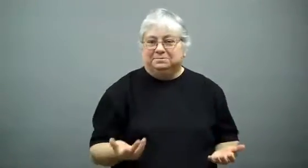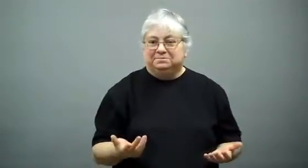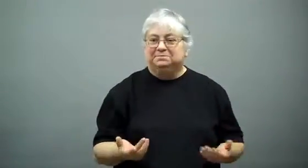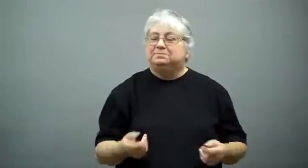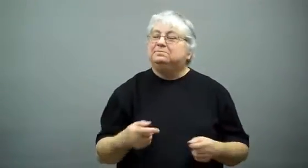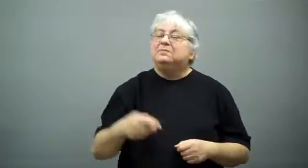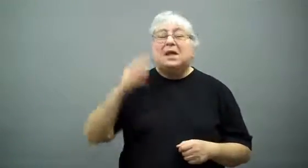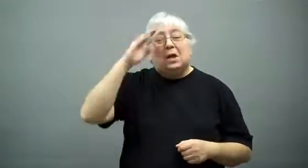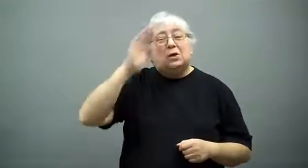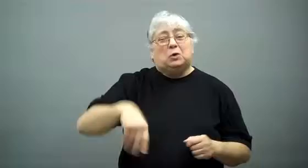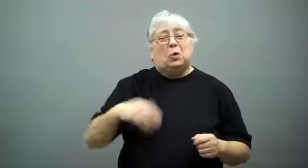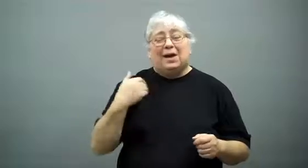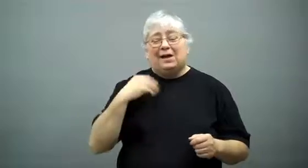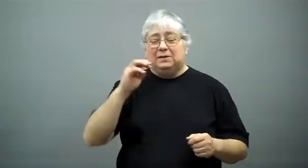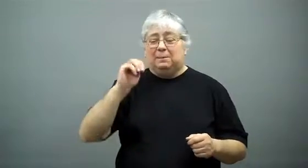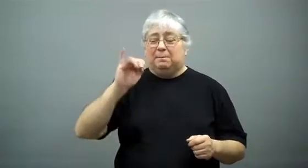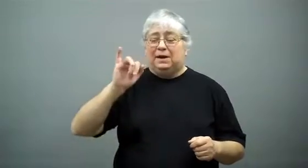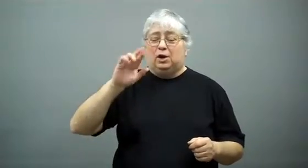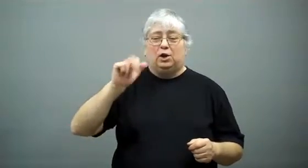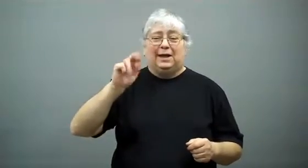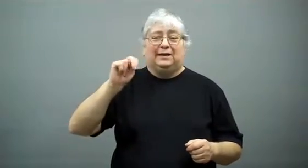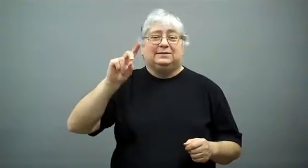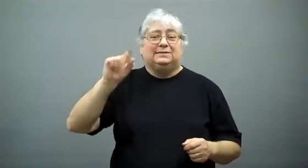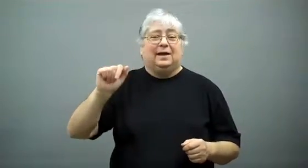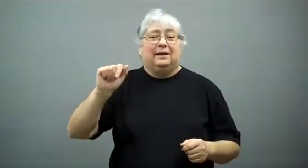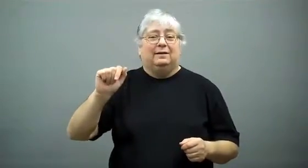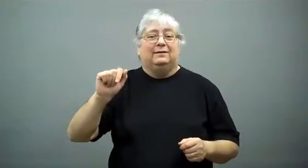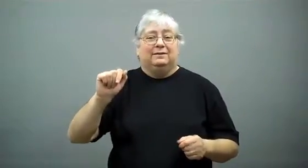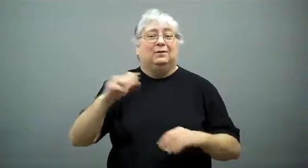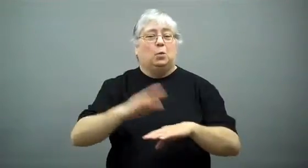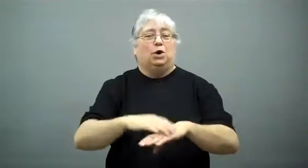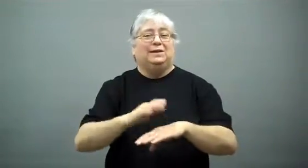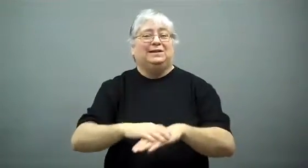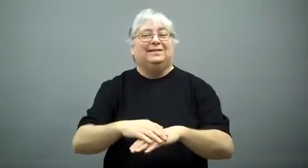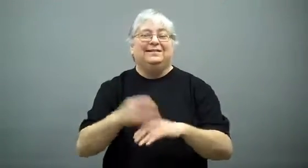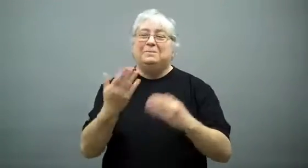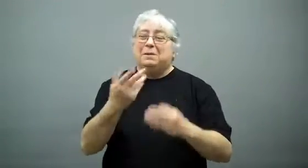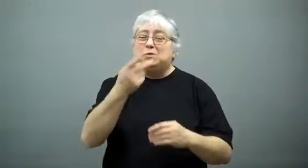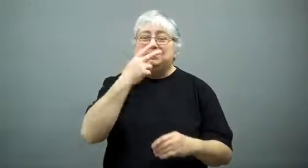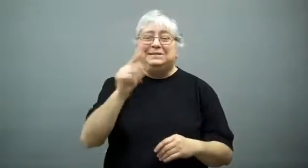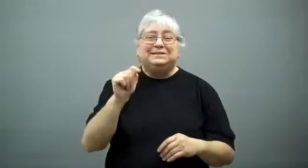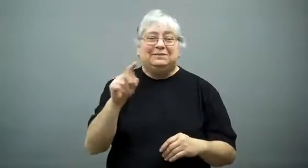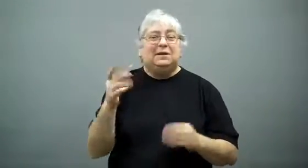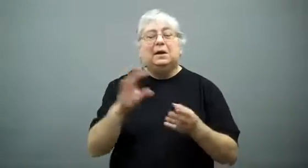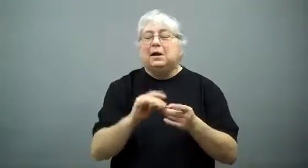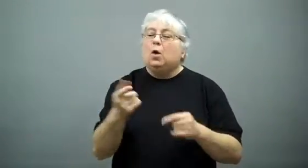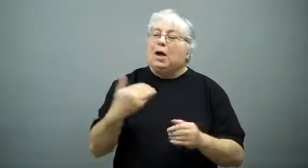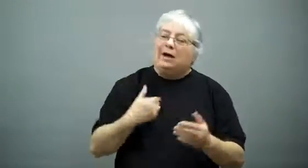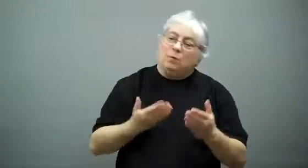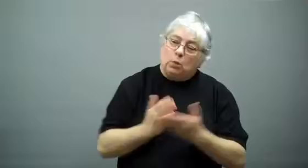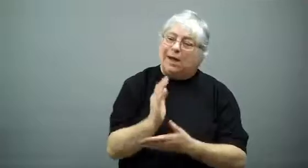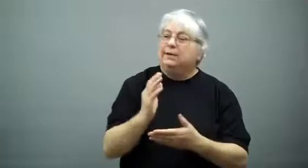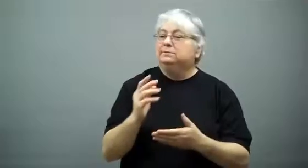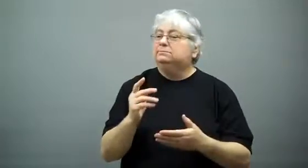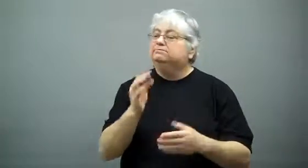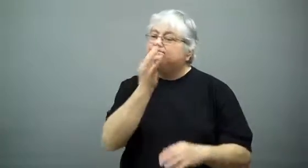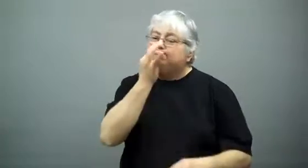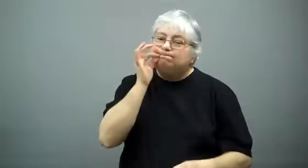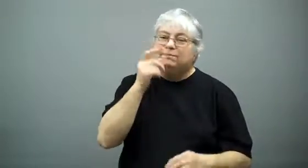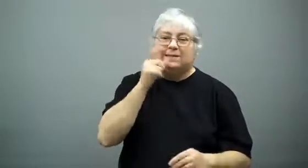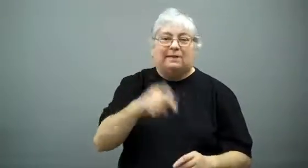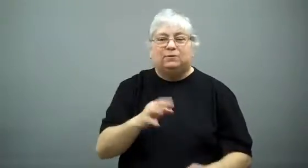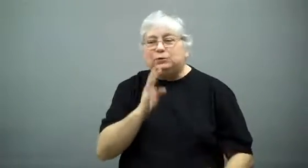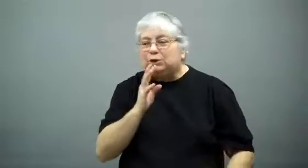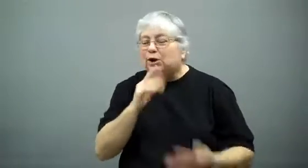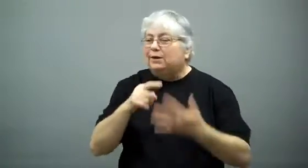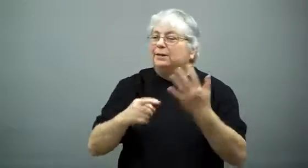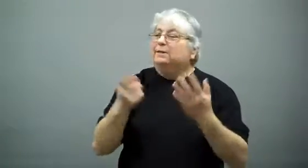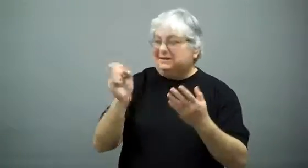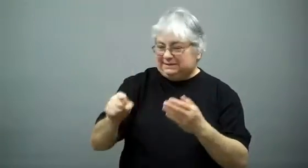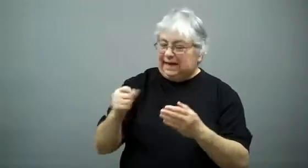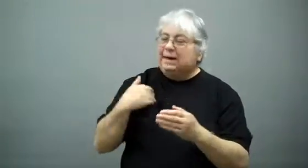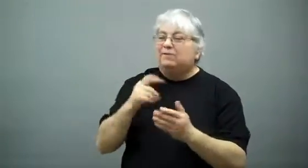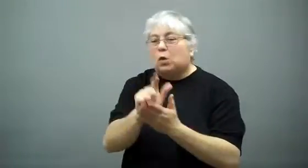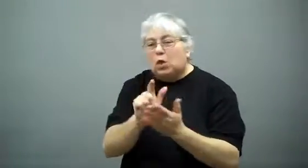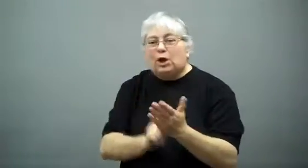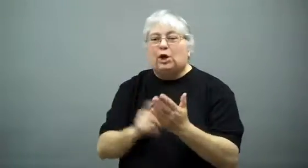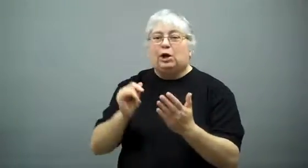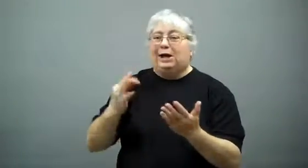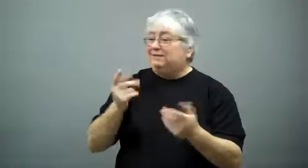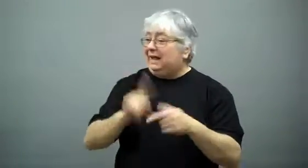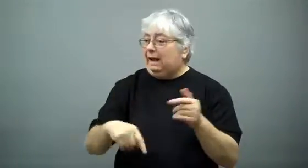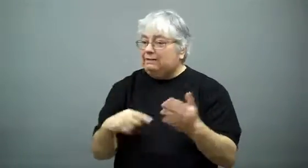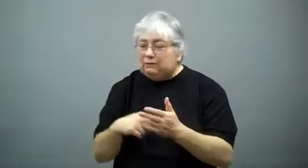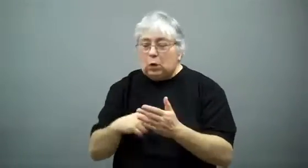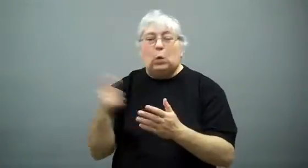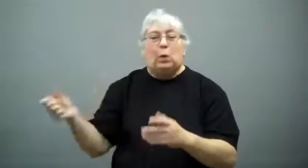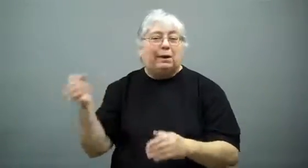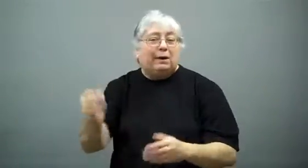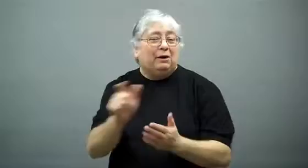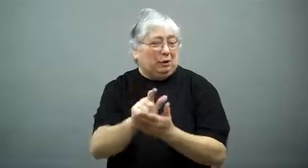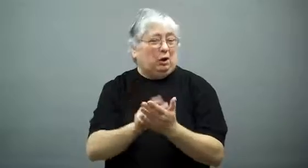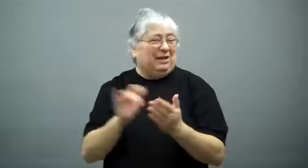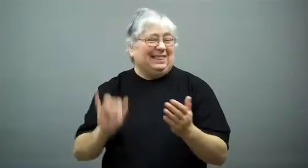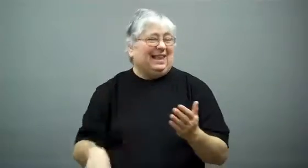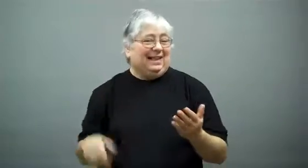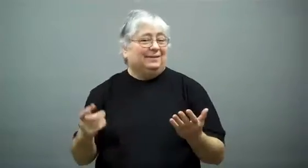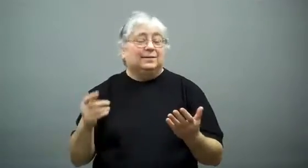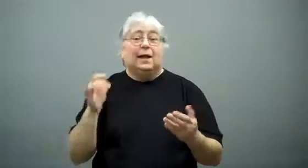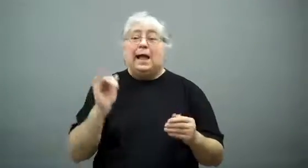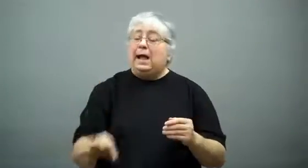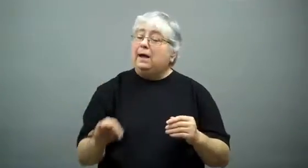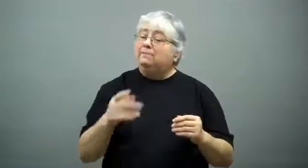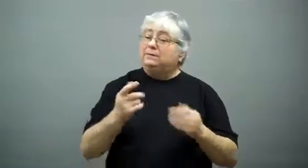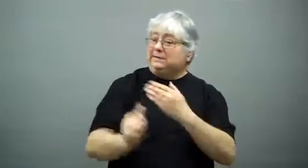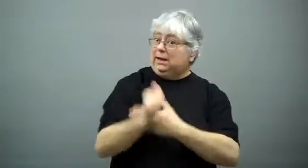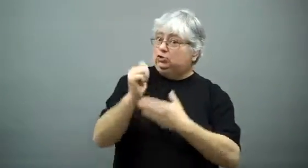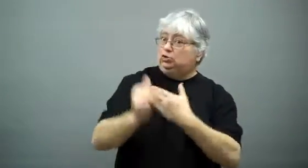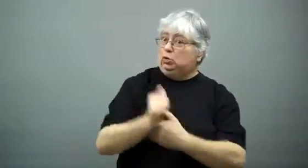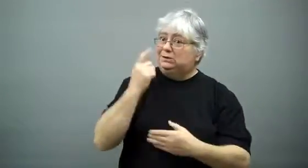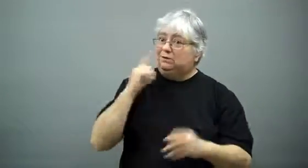The Miranda warning, as you may have seen on TV,